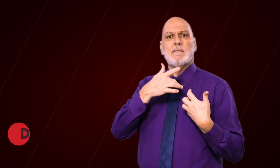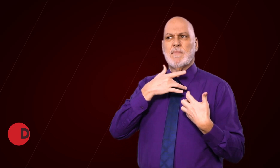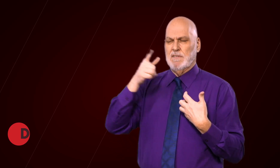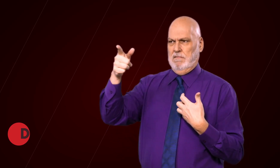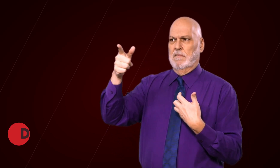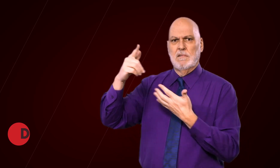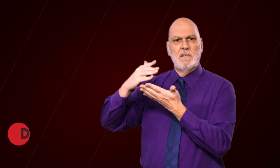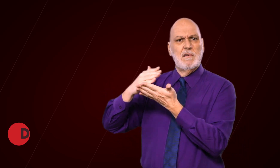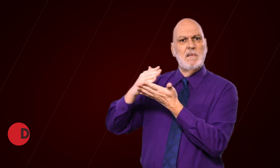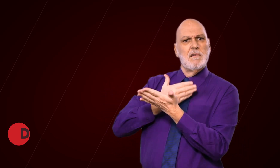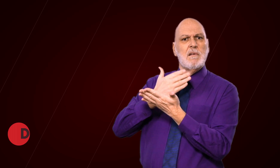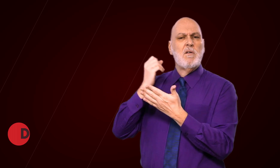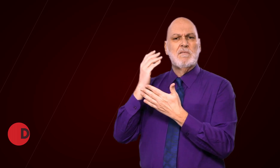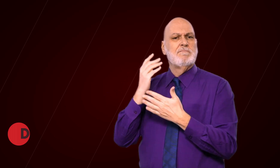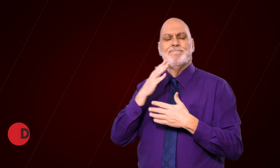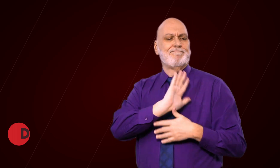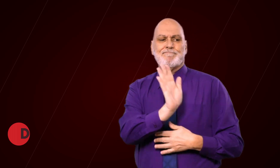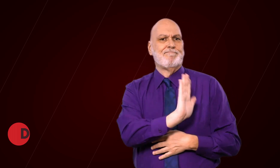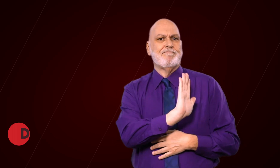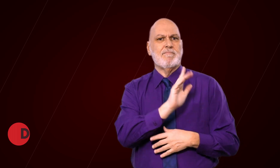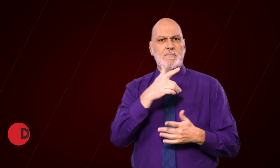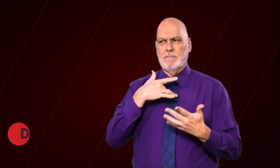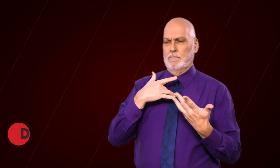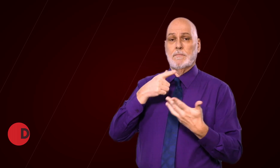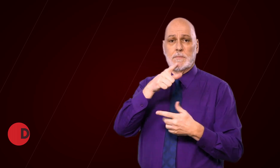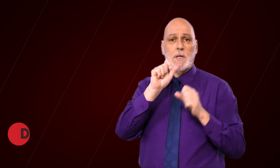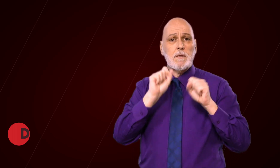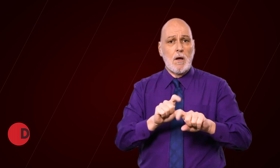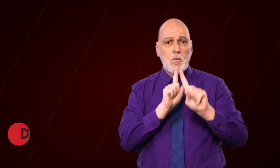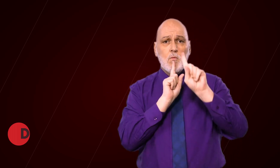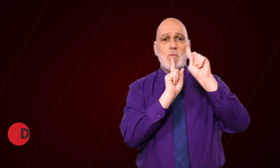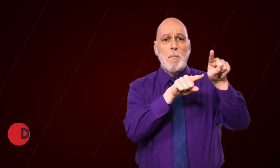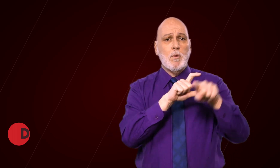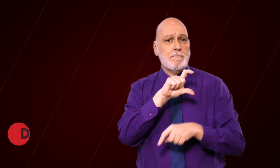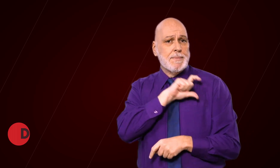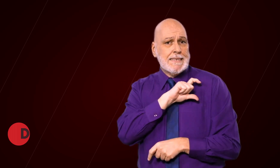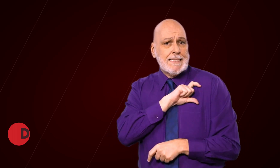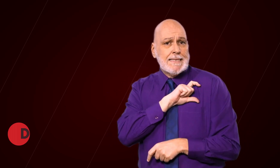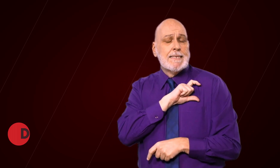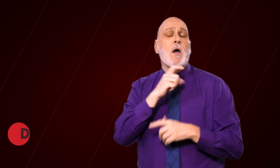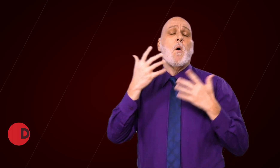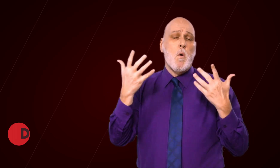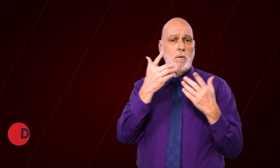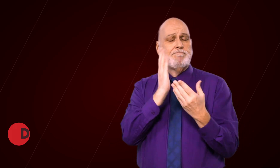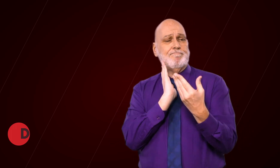you could report it to police,